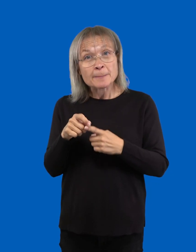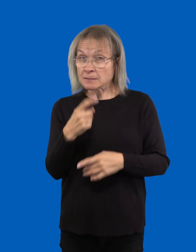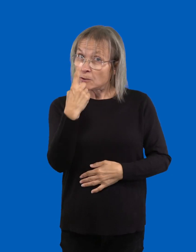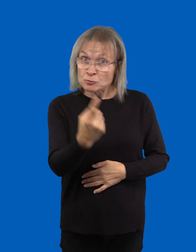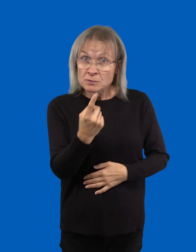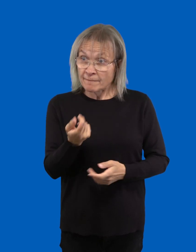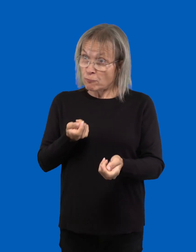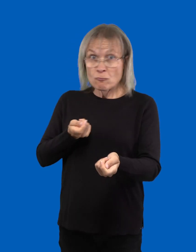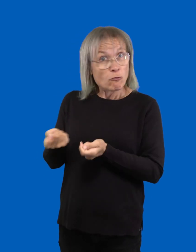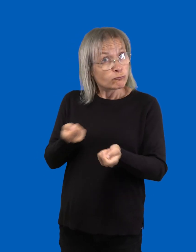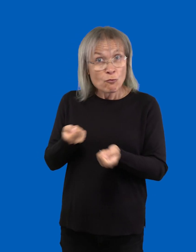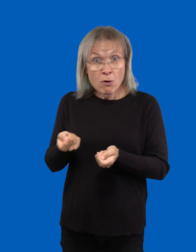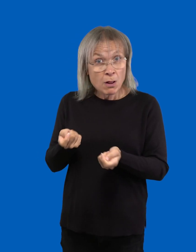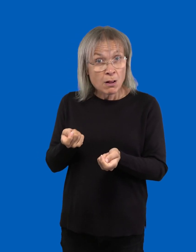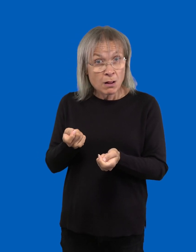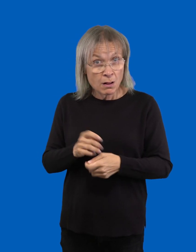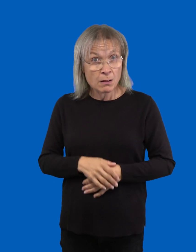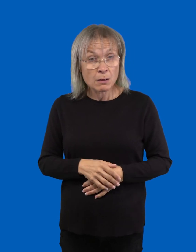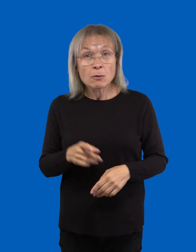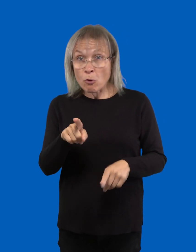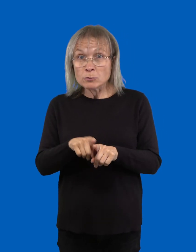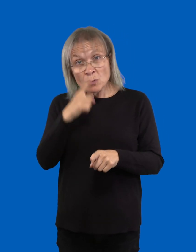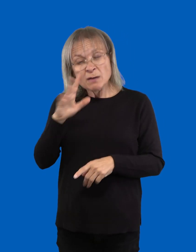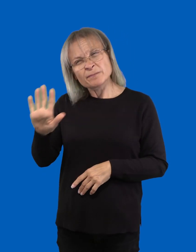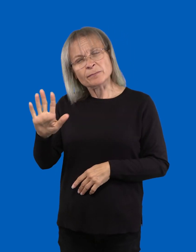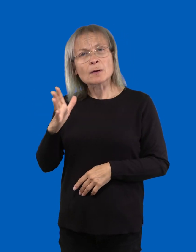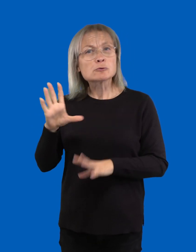You are in control at your appointment and can ask to stop at any time.